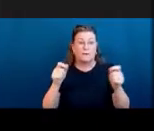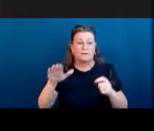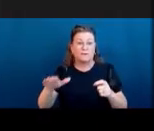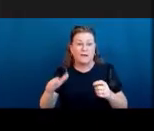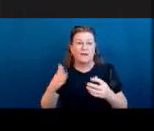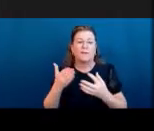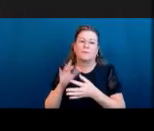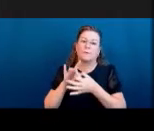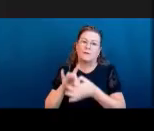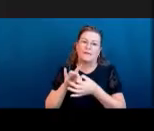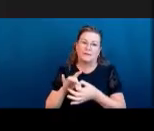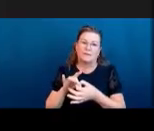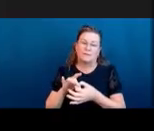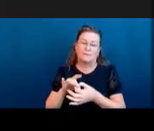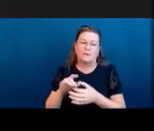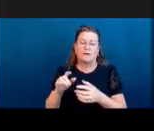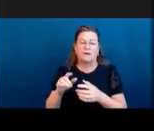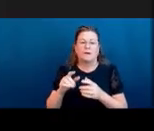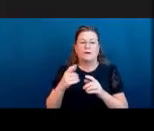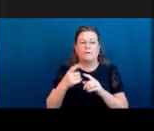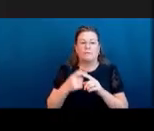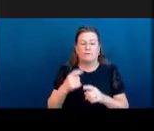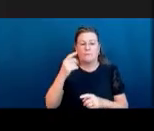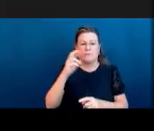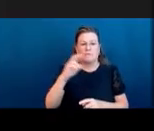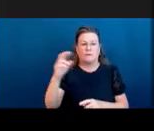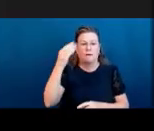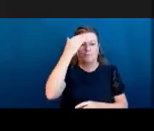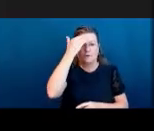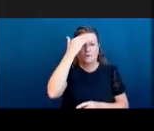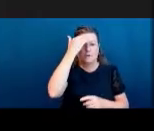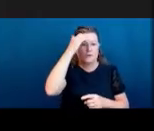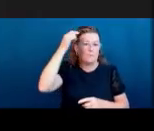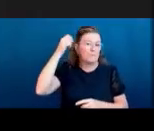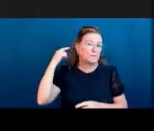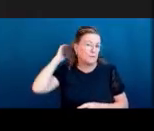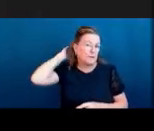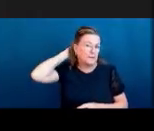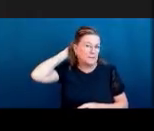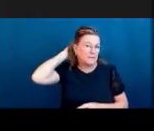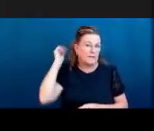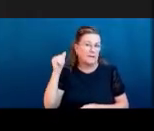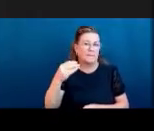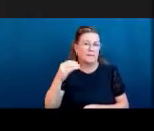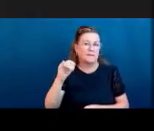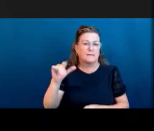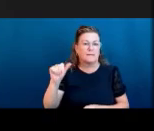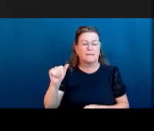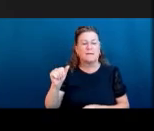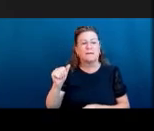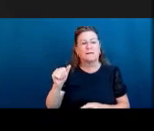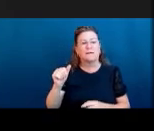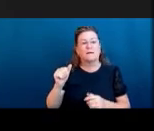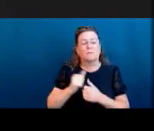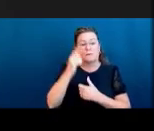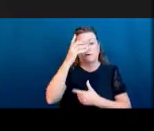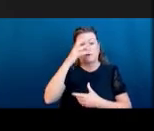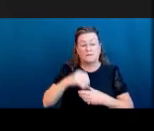from your right frontal lobe to your amygdala and the autistic children, it's been found that they have bigger amygdalas